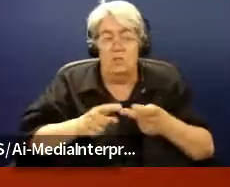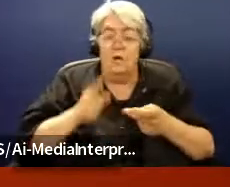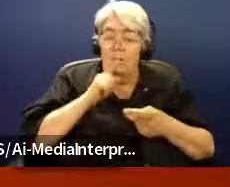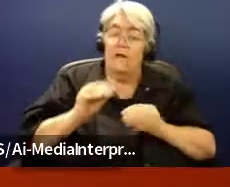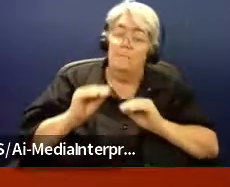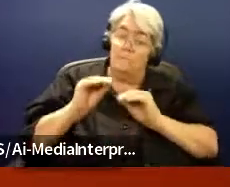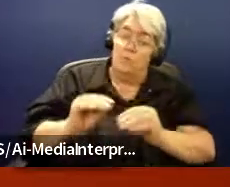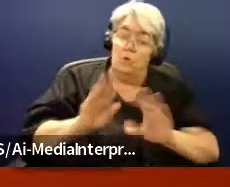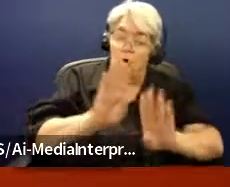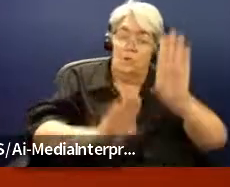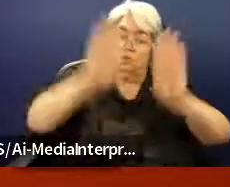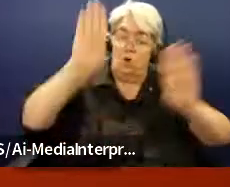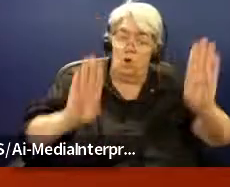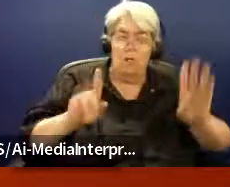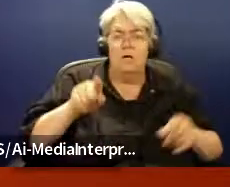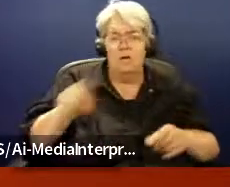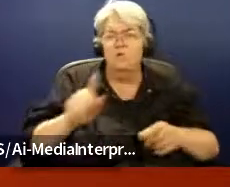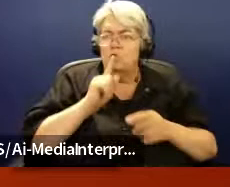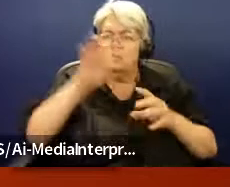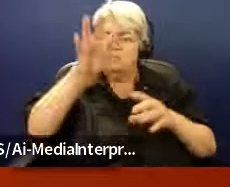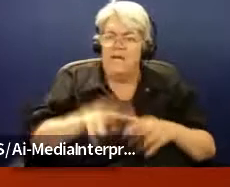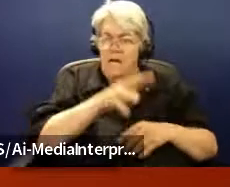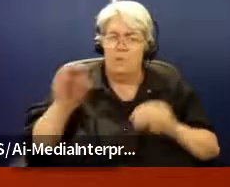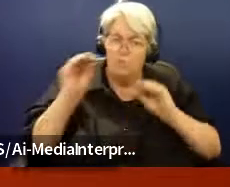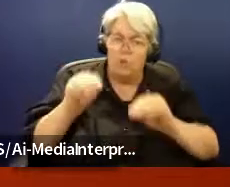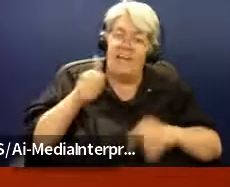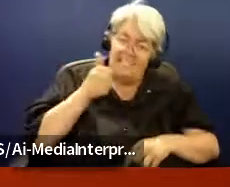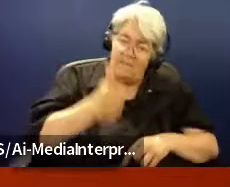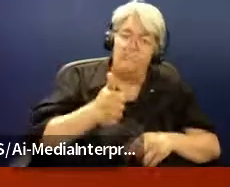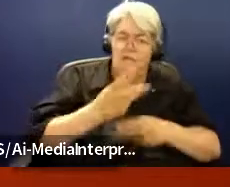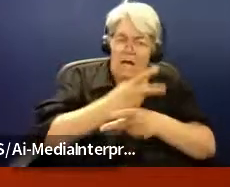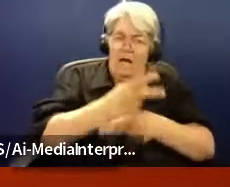or a municipality.